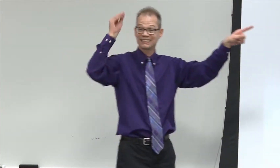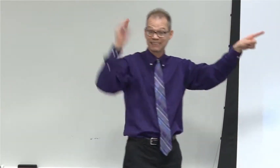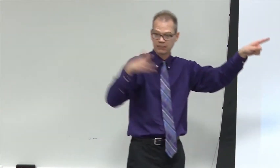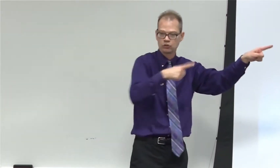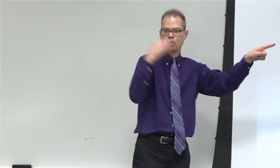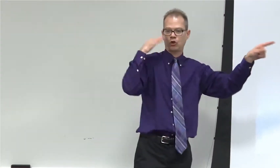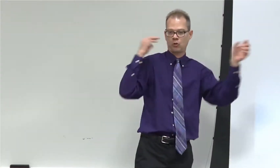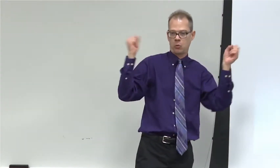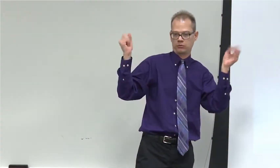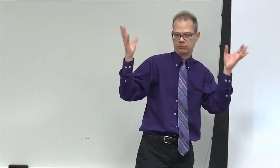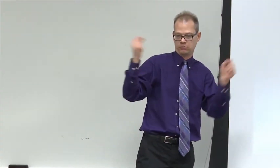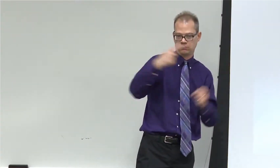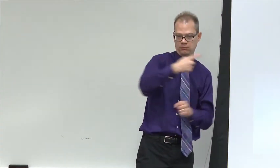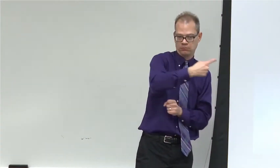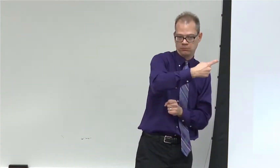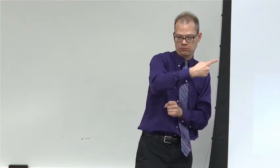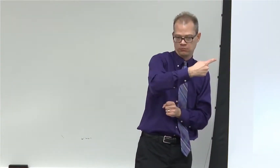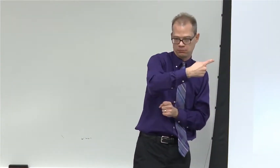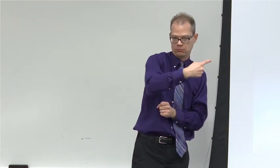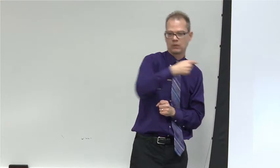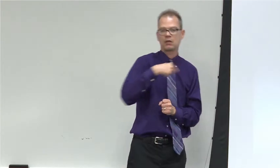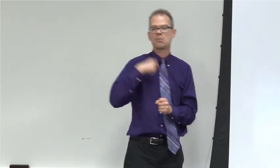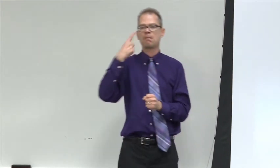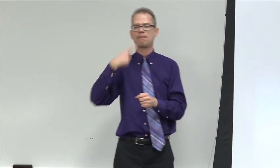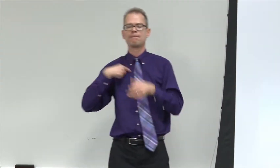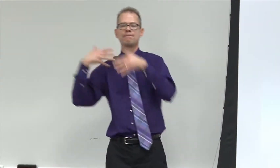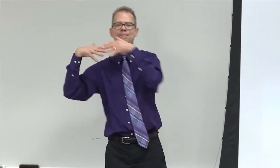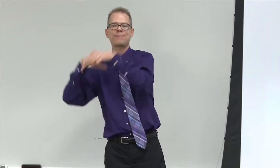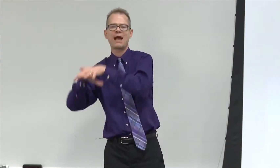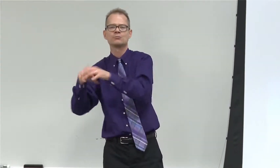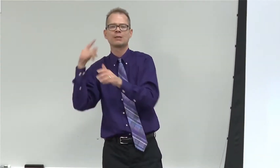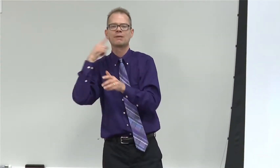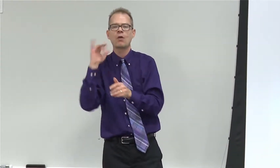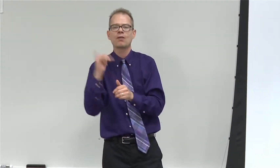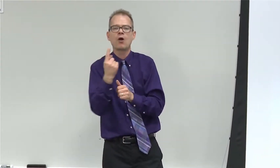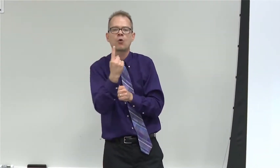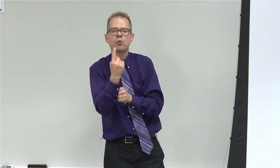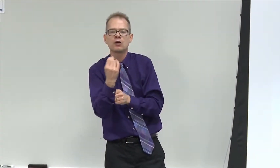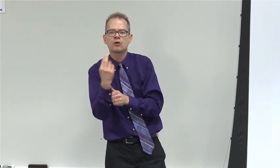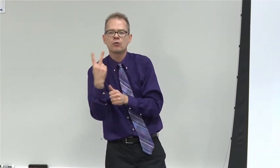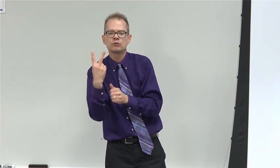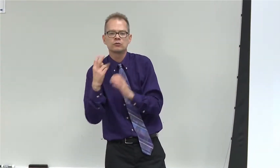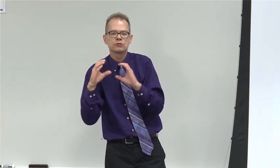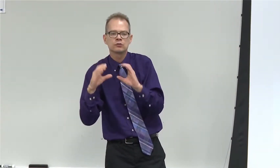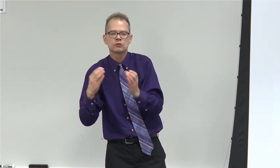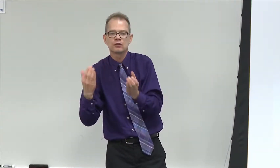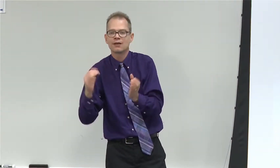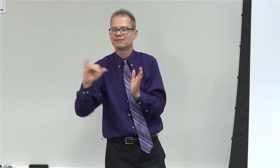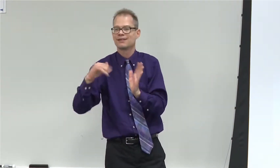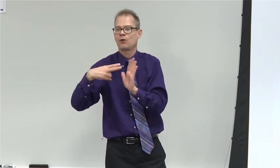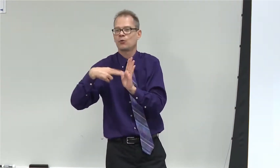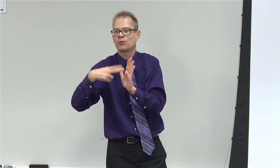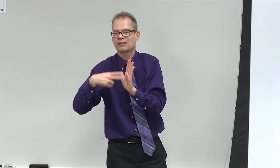And the teacher knew sign language. So I was mainstreamed for one or two classes,